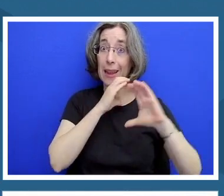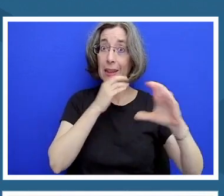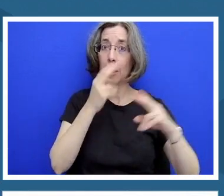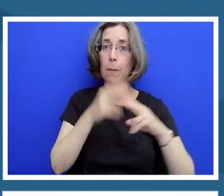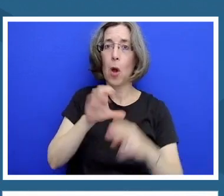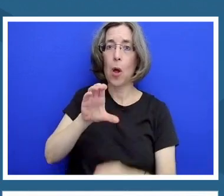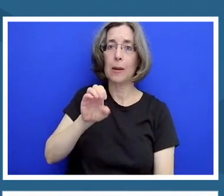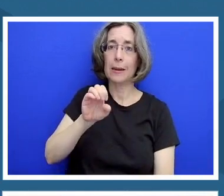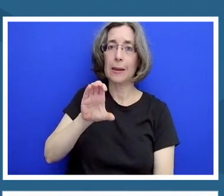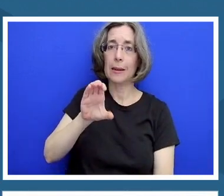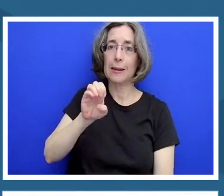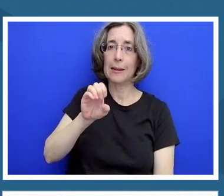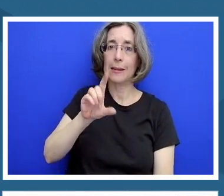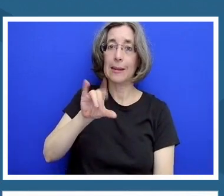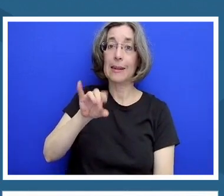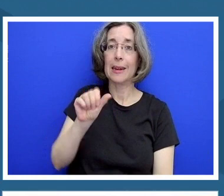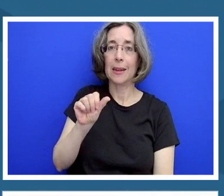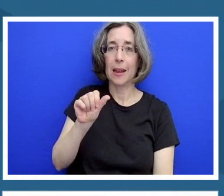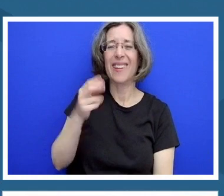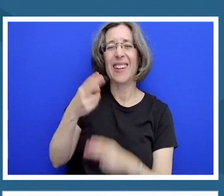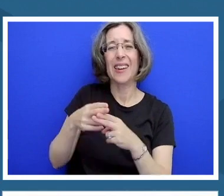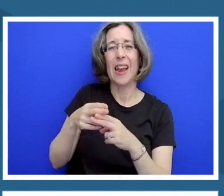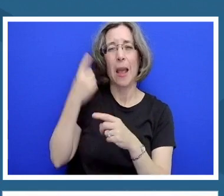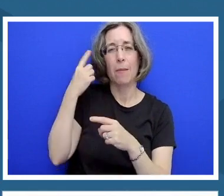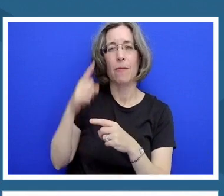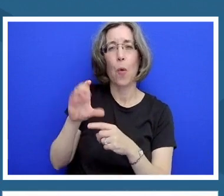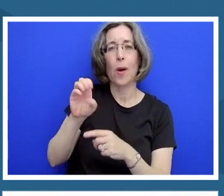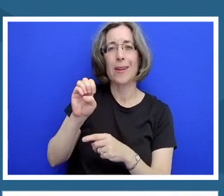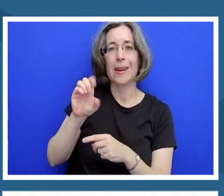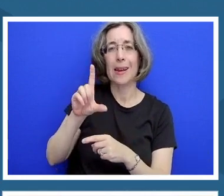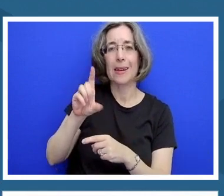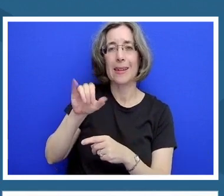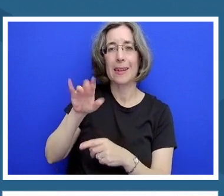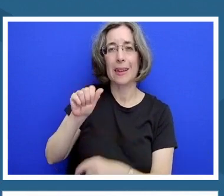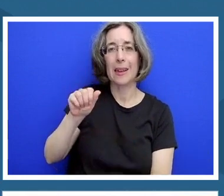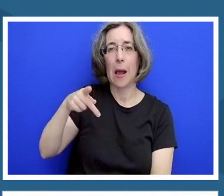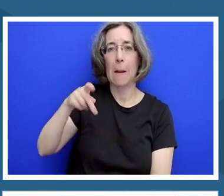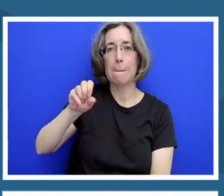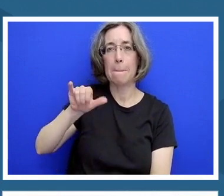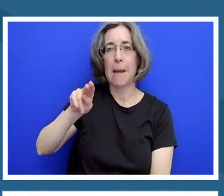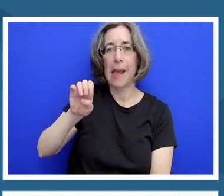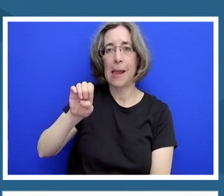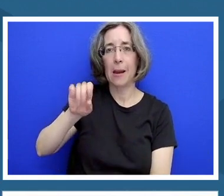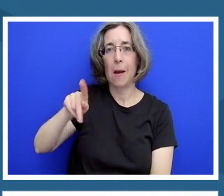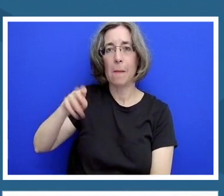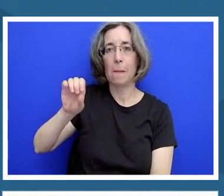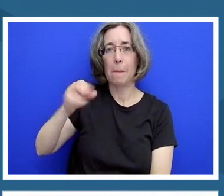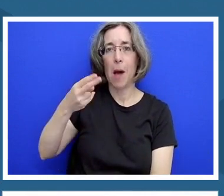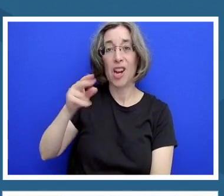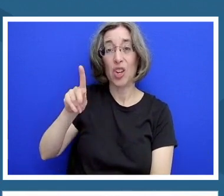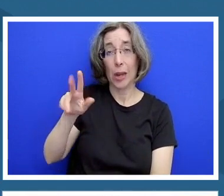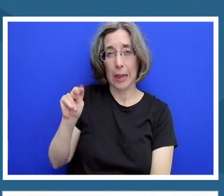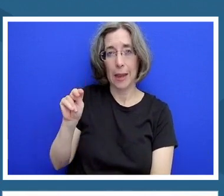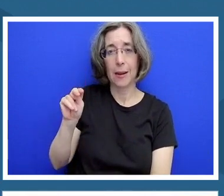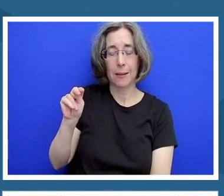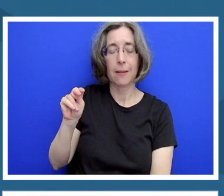poshkin um and all of our telescopes are six inch telescopes and mary's going to tell you a little special fun fact about